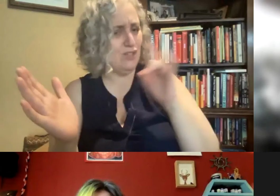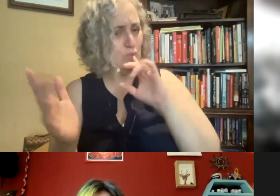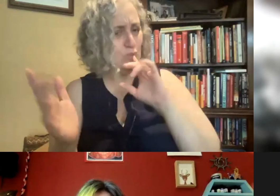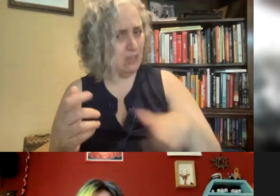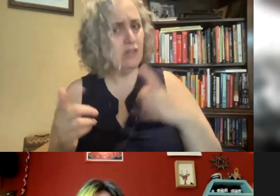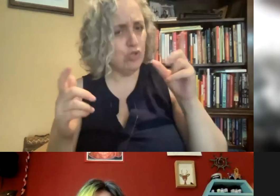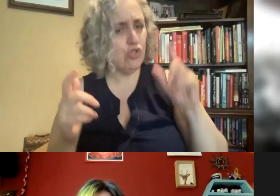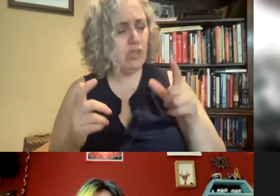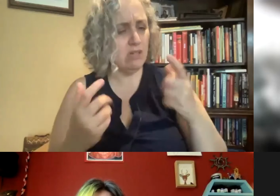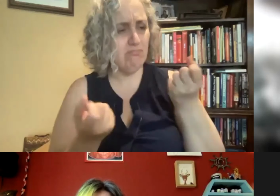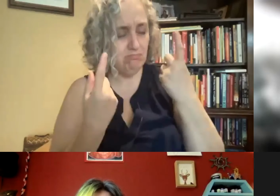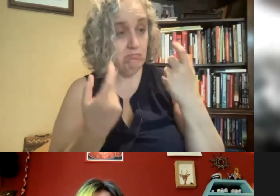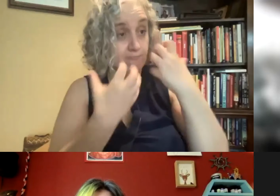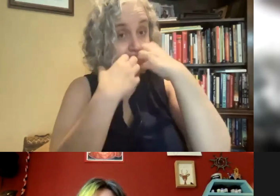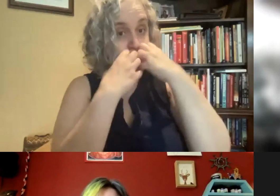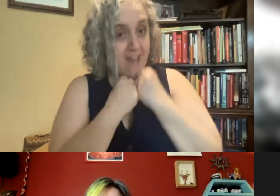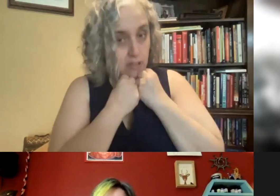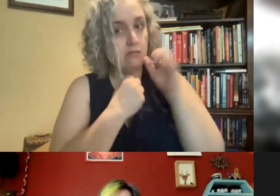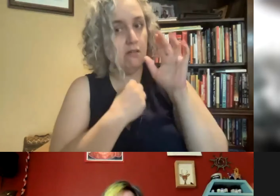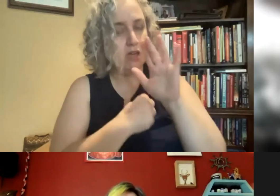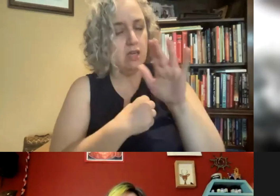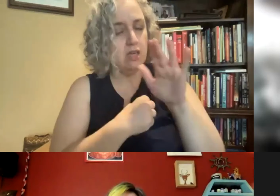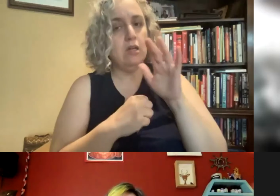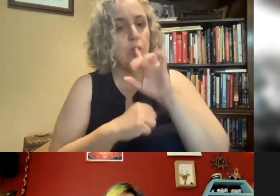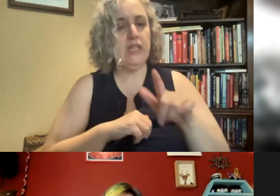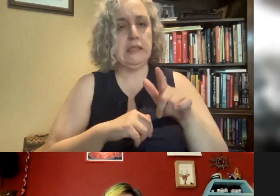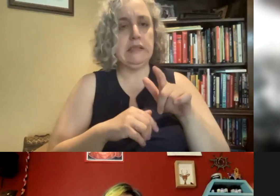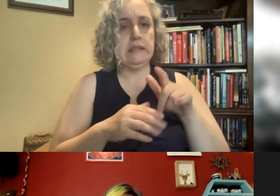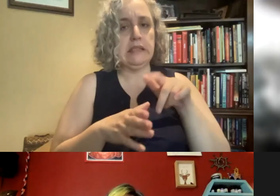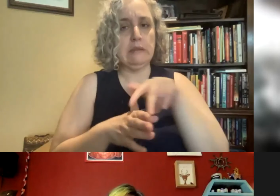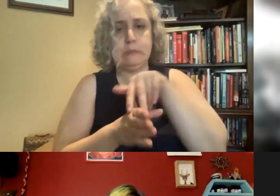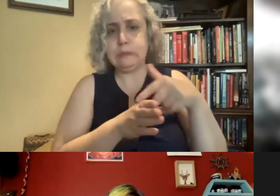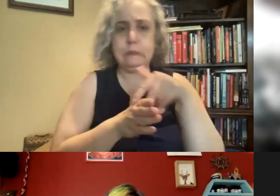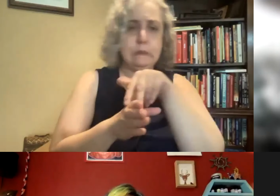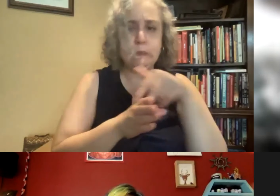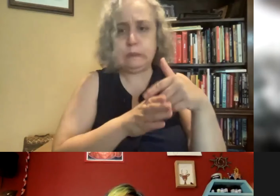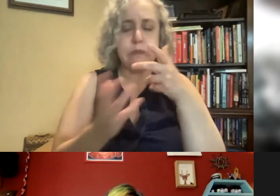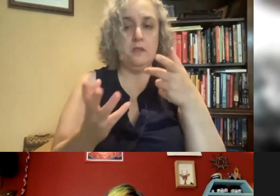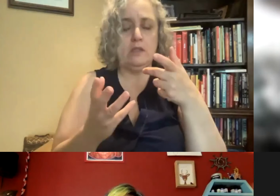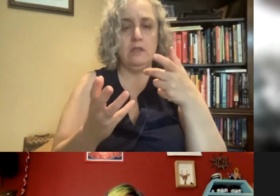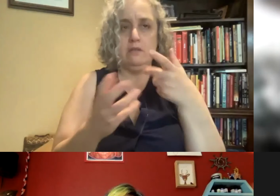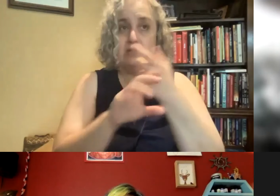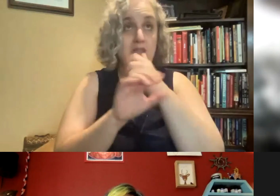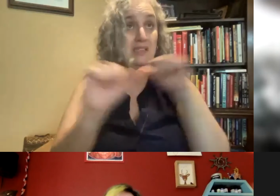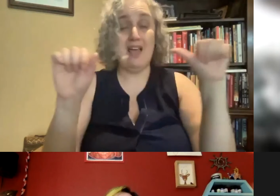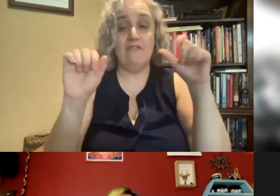There is this tension between realizing that none of us are safe until all of us are safe,